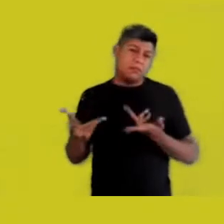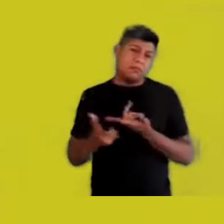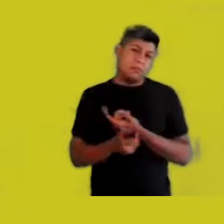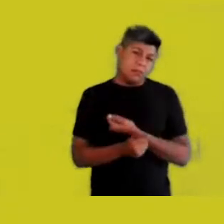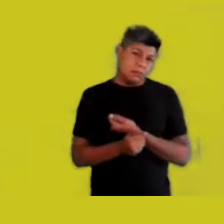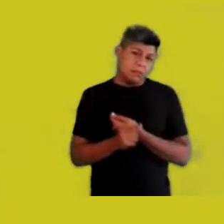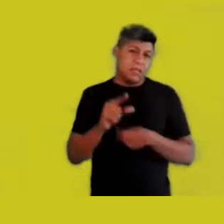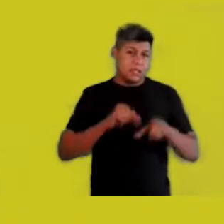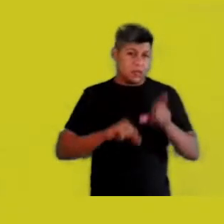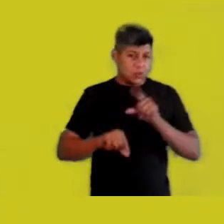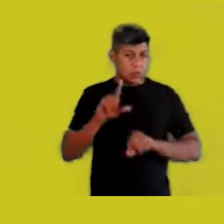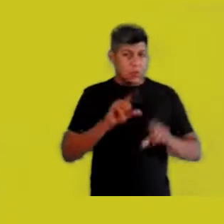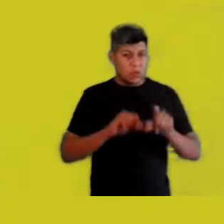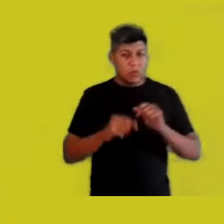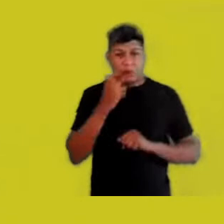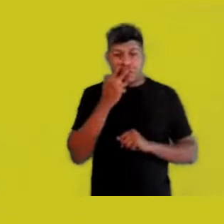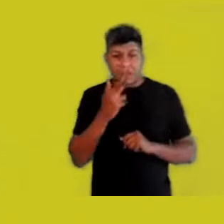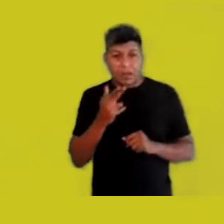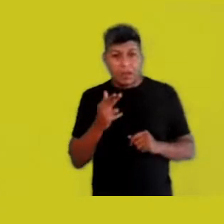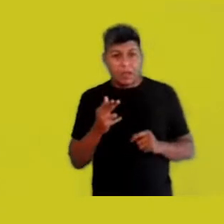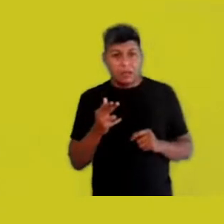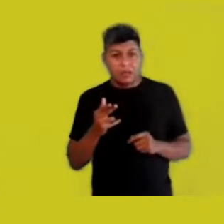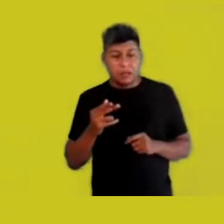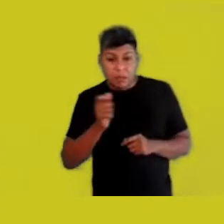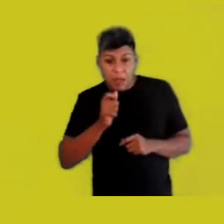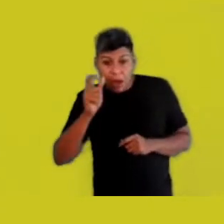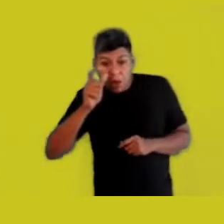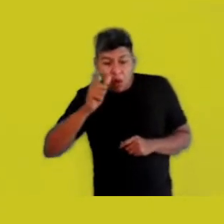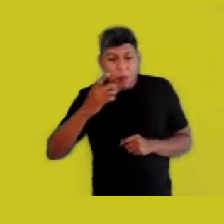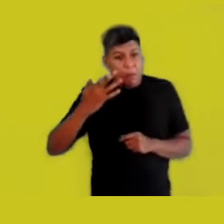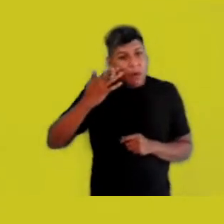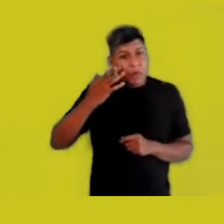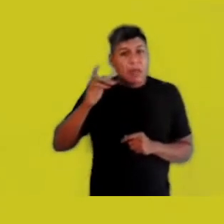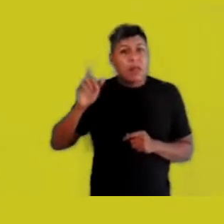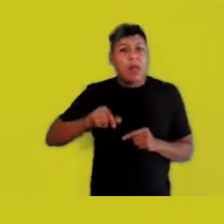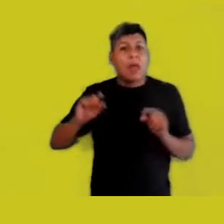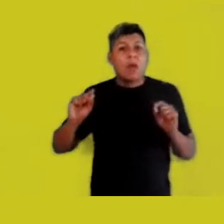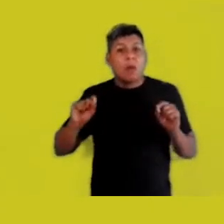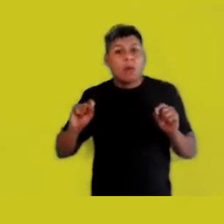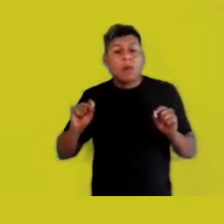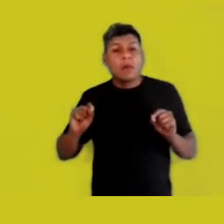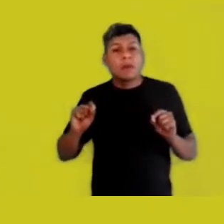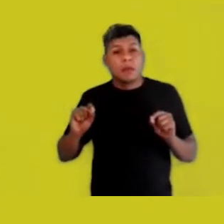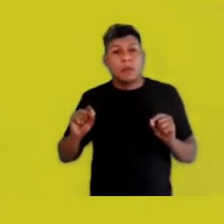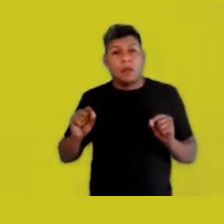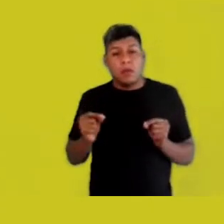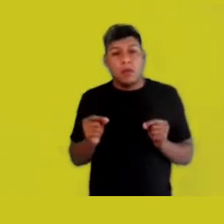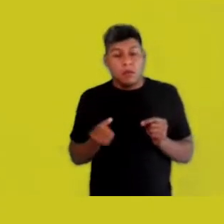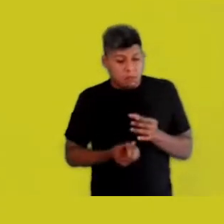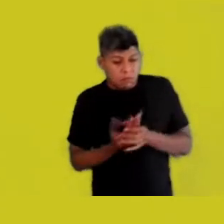because it’s a slap in the face of the modern West, exactly a civilization based on the anguish of certainty,